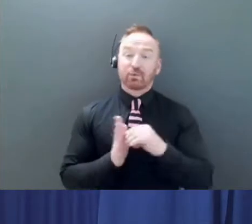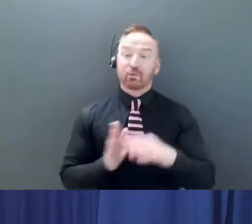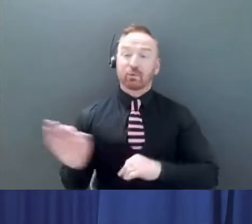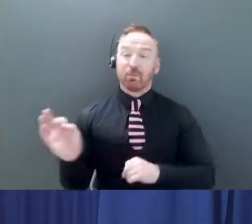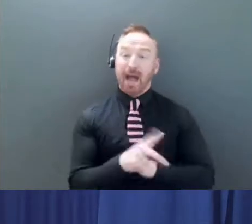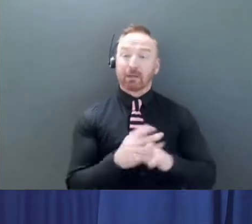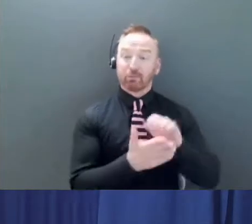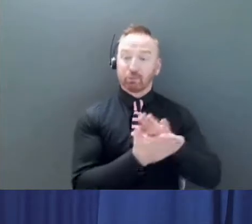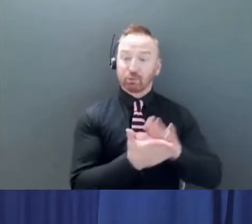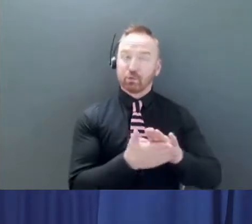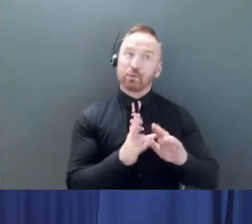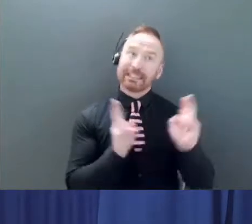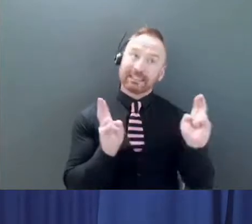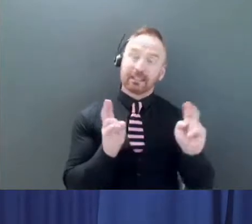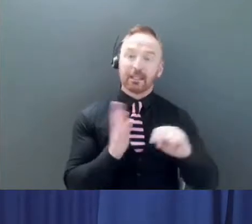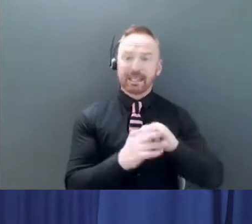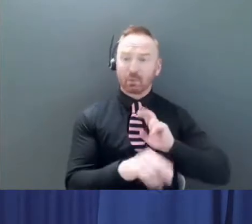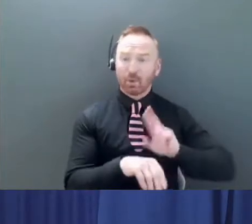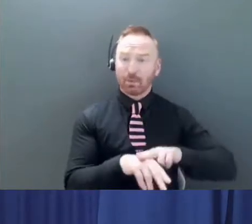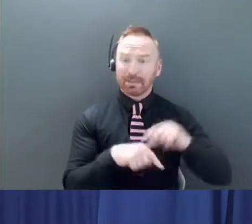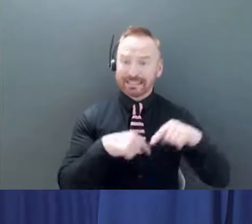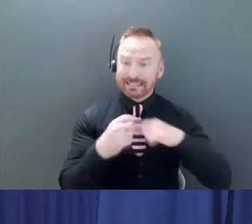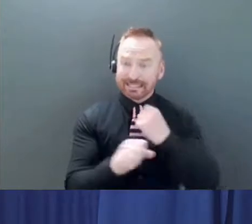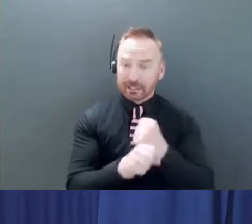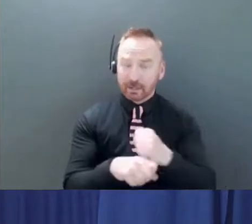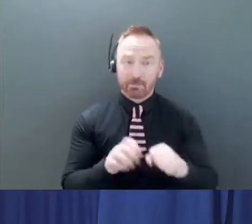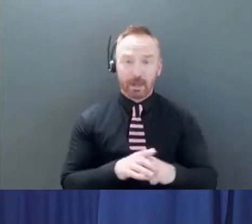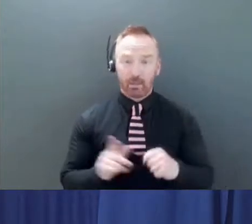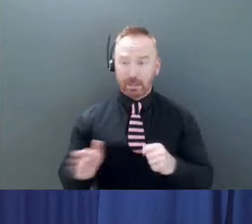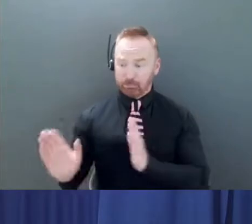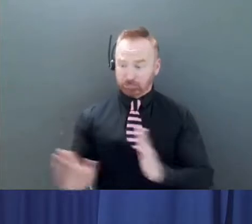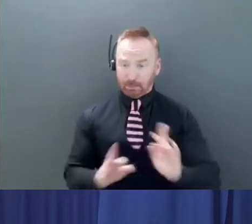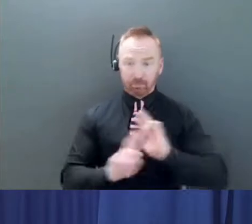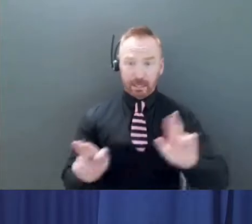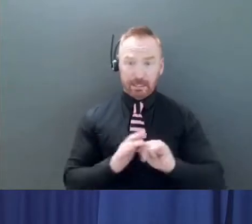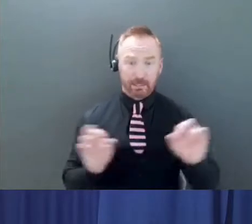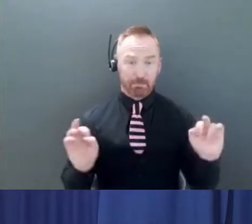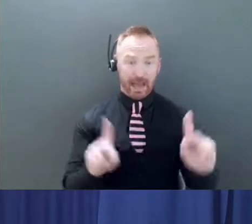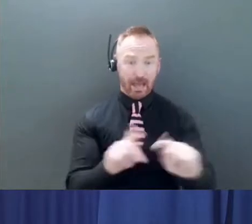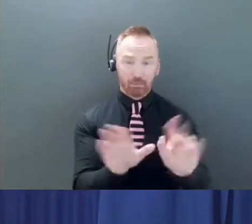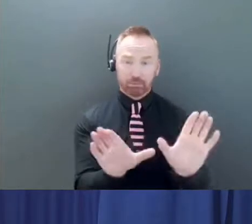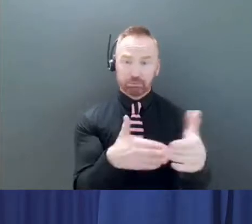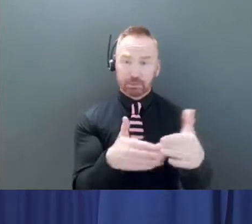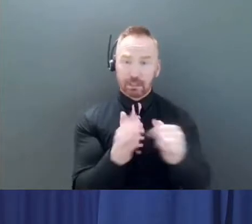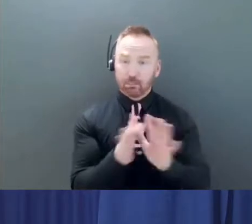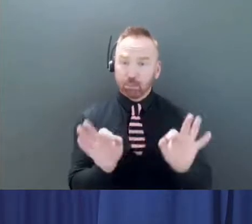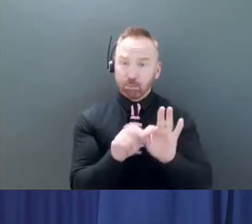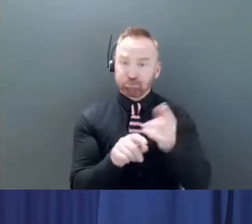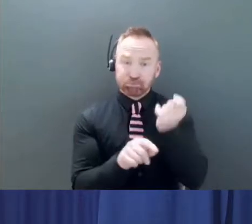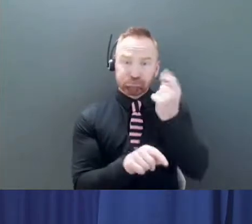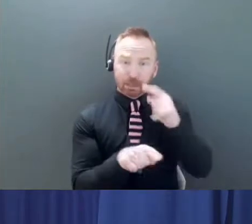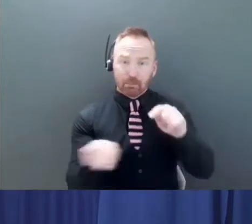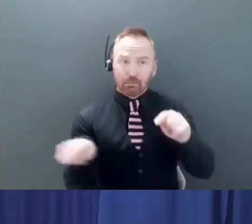the classroom, it is important to understand that we will continue to see cases in our territory. Continued learning for all